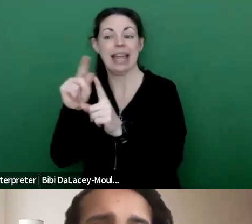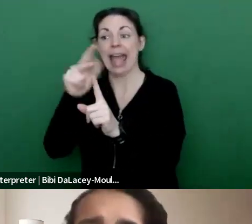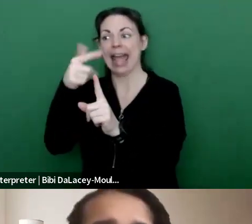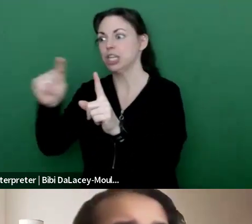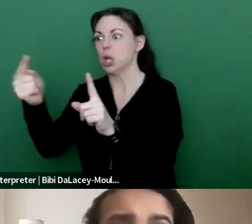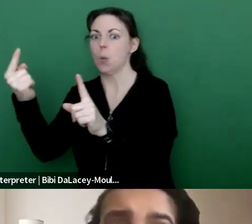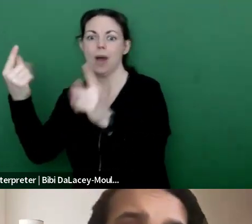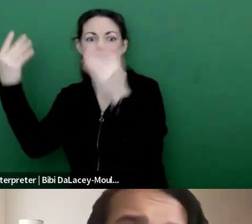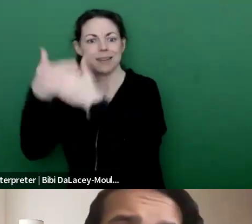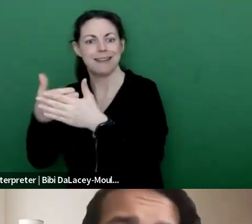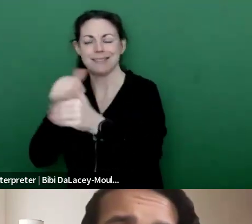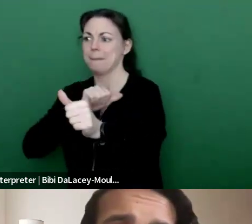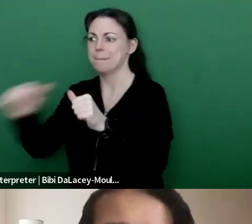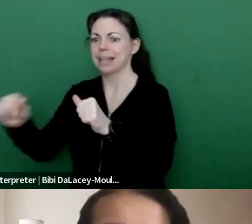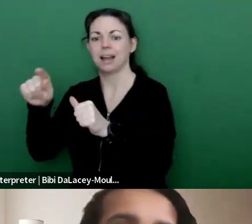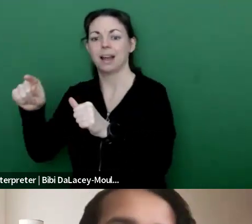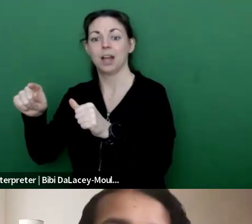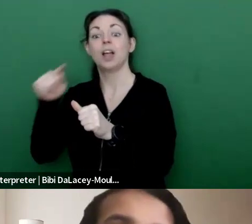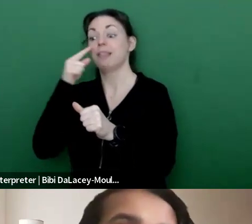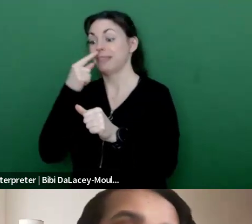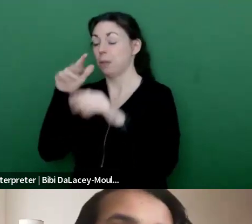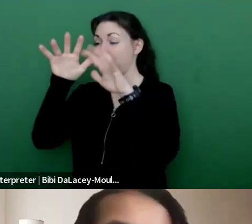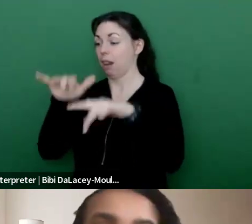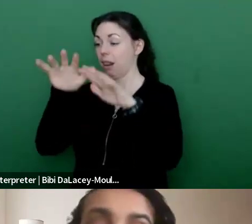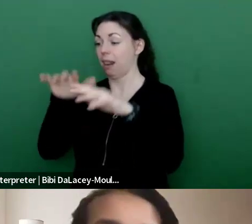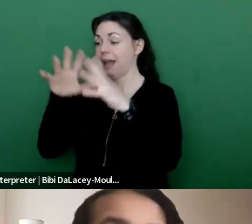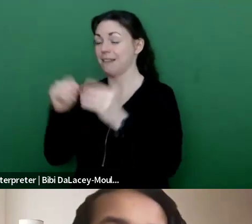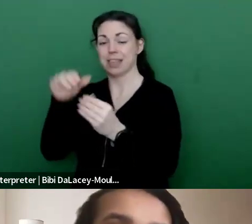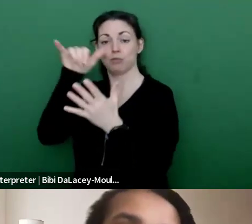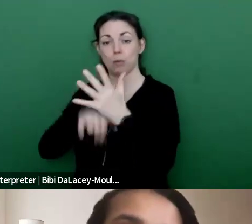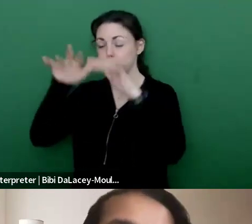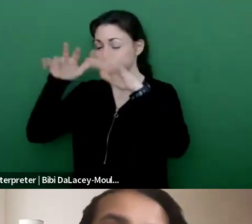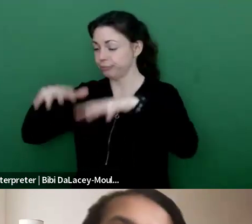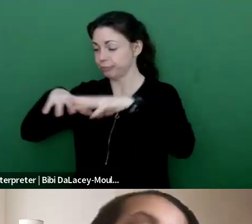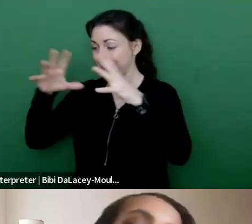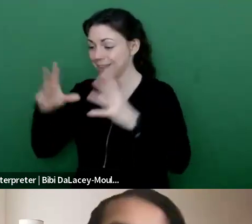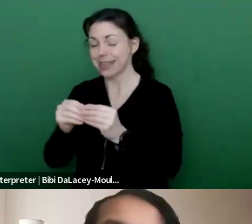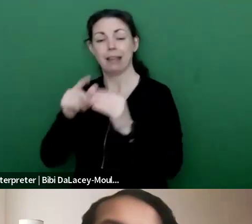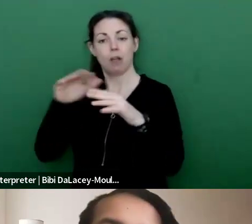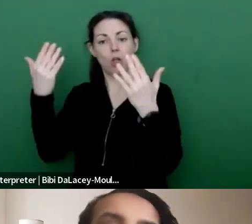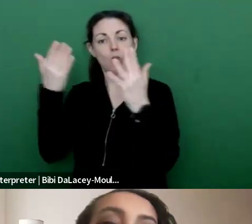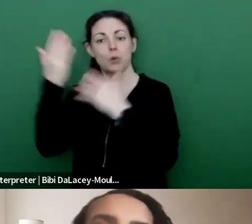and then they just schedule emails that go out. So the reports they're writing between 8:00 PM and 1:00 AM, they schedule them to go out.